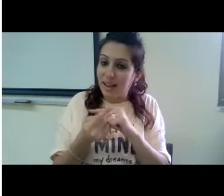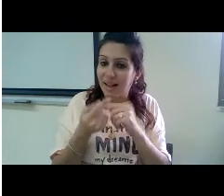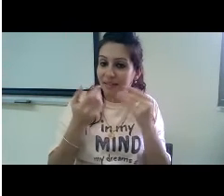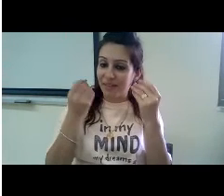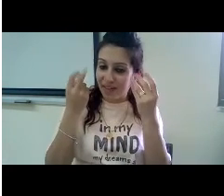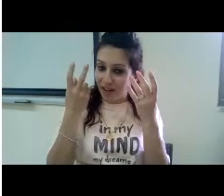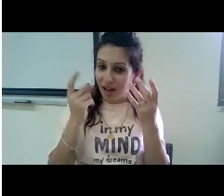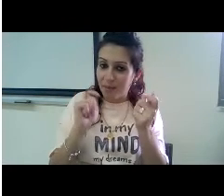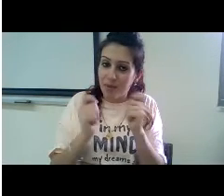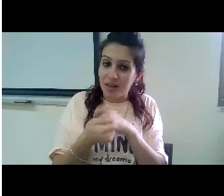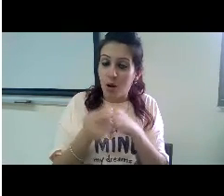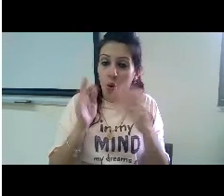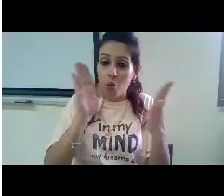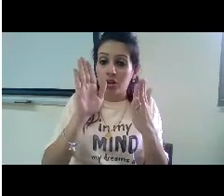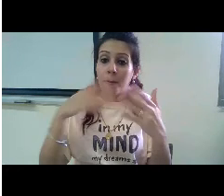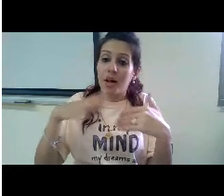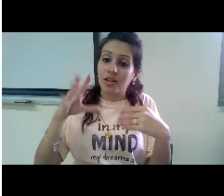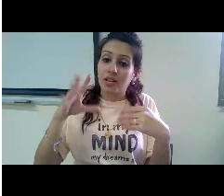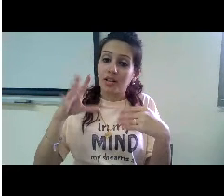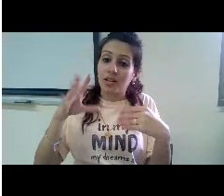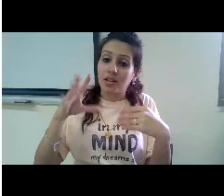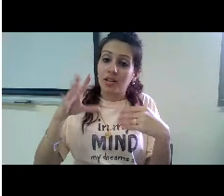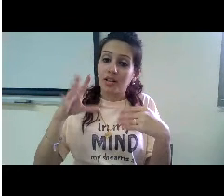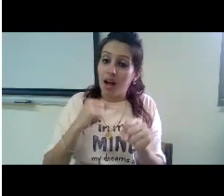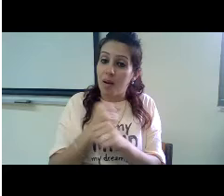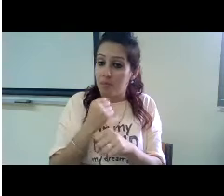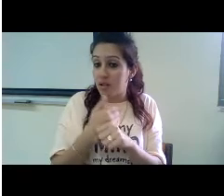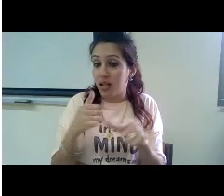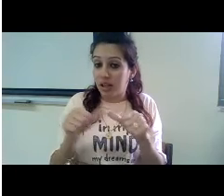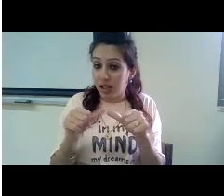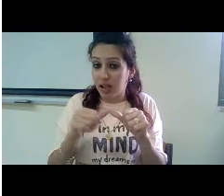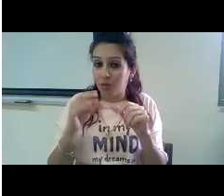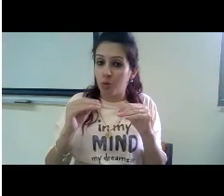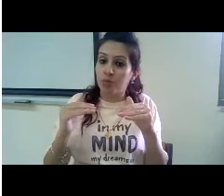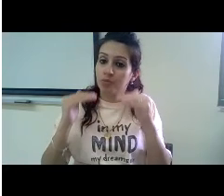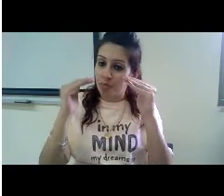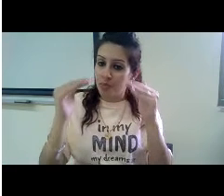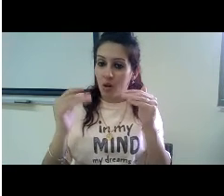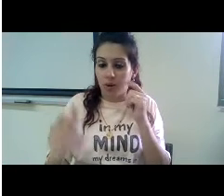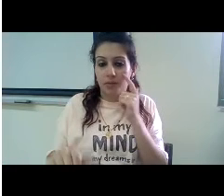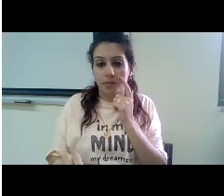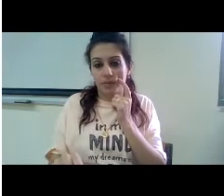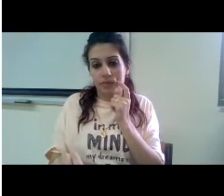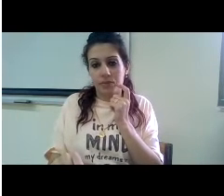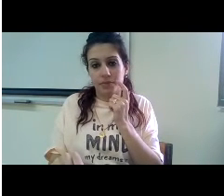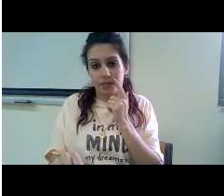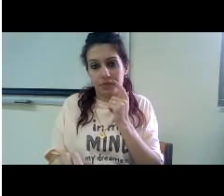that, well, if a two year old can walk and talk, you are a great educator.